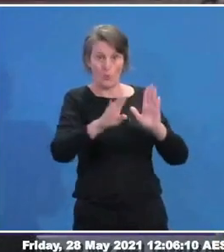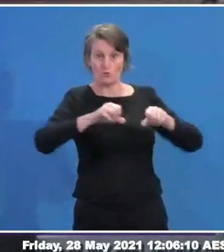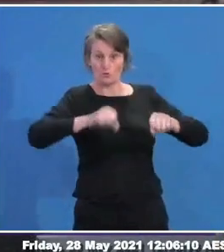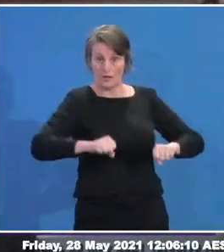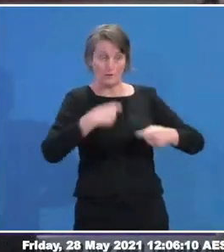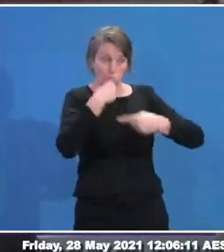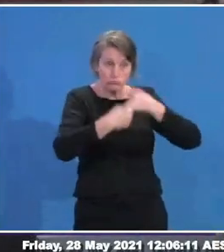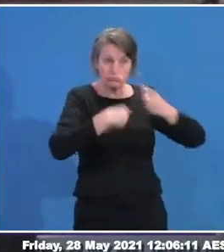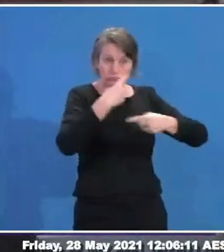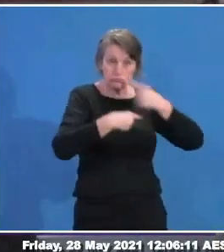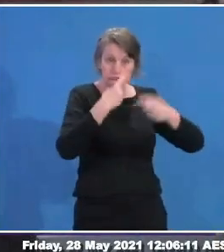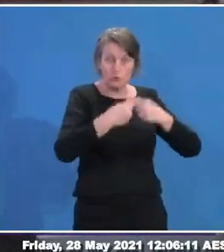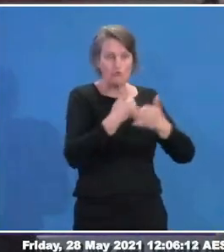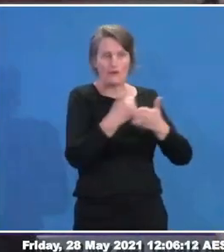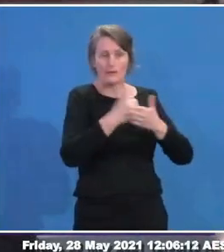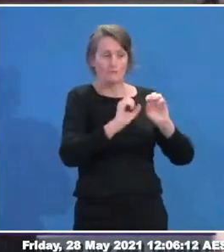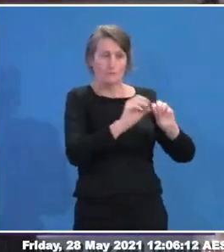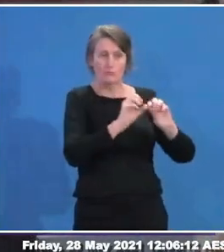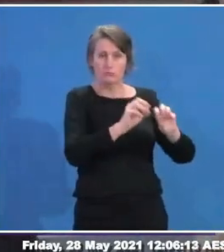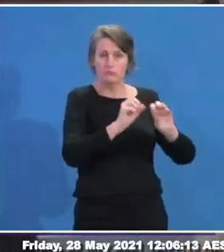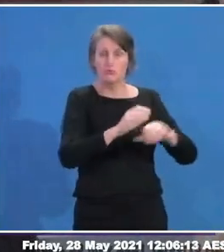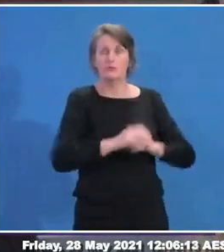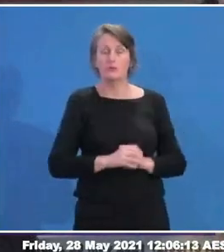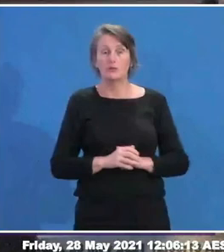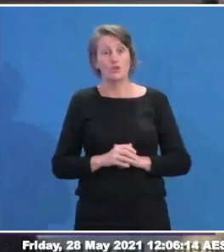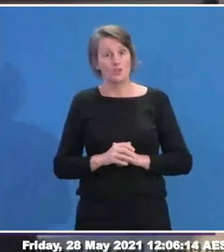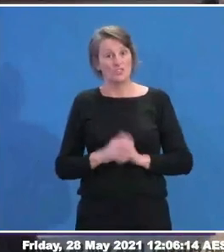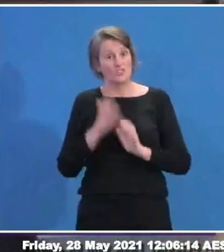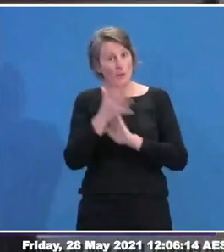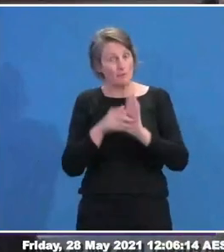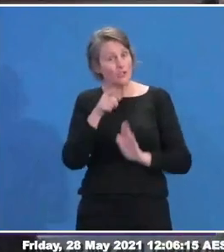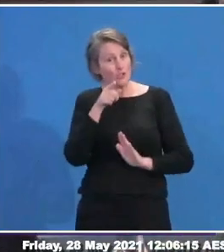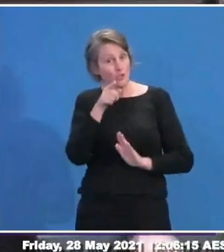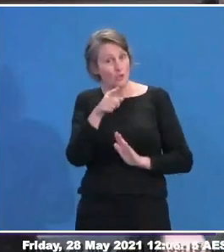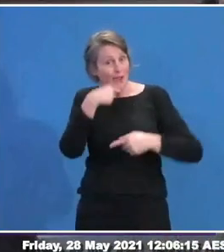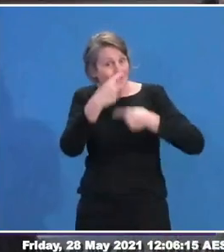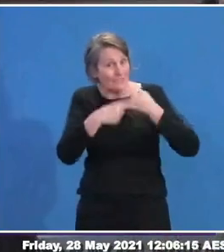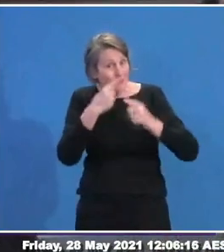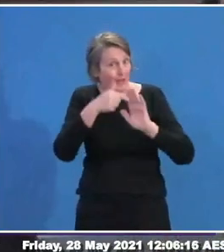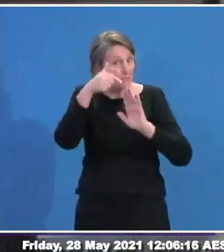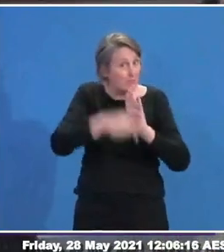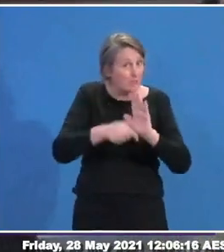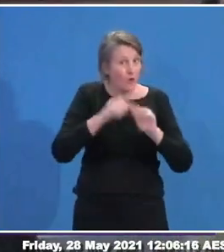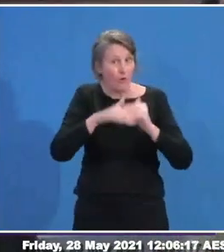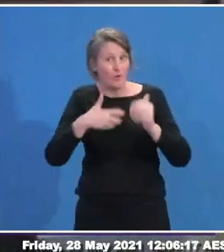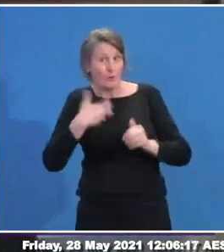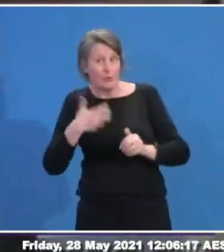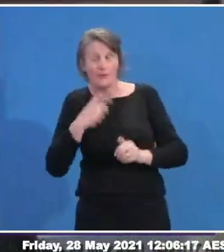Does that mean that you would have briefed the Chair in relation to the particulars of the NDIS complaints? Yes.